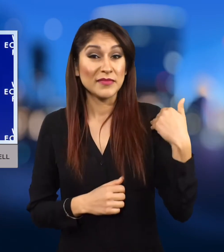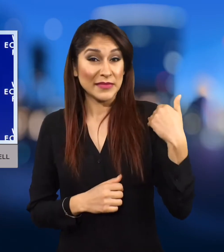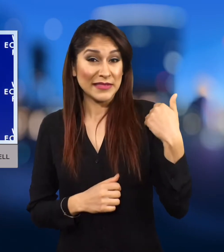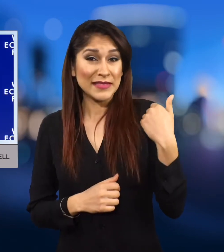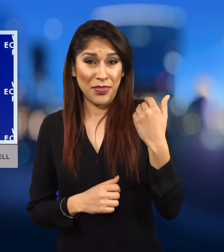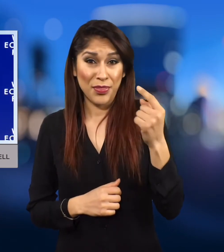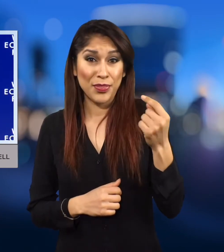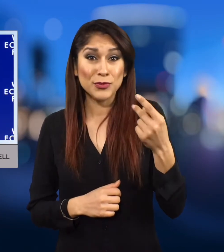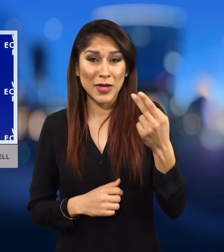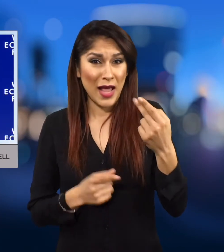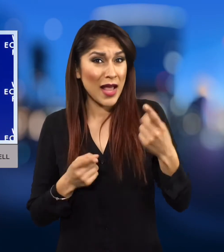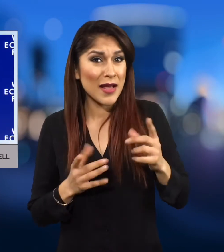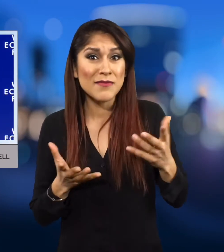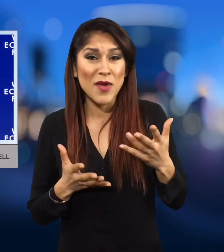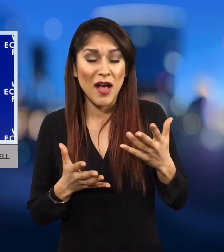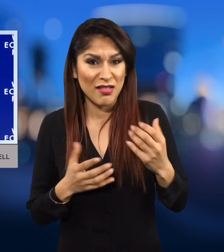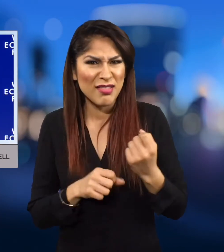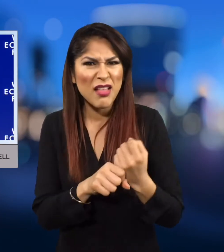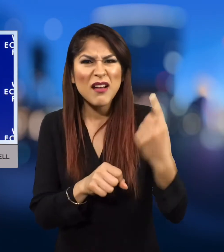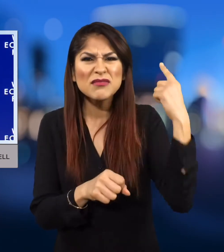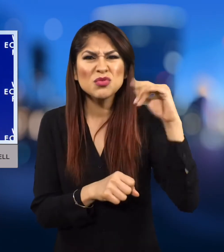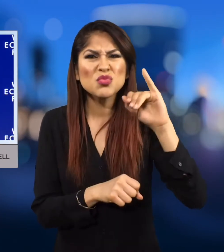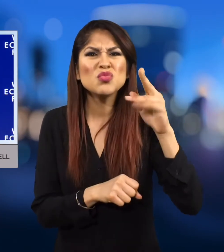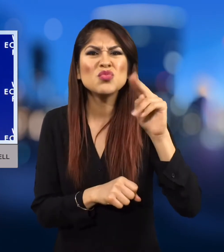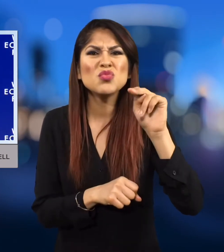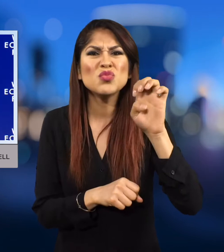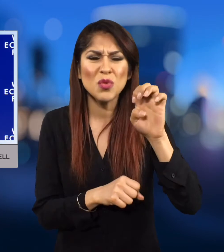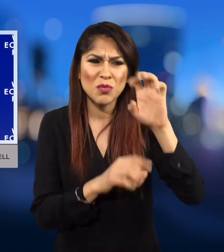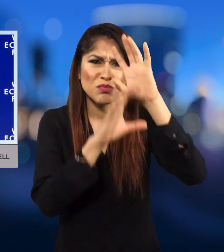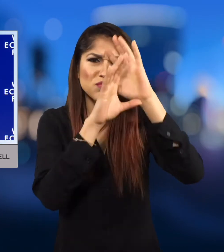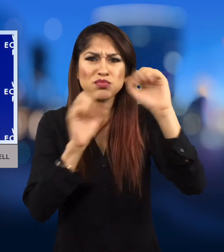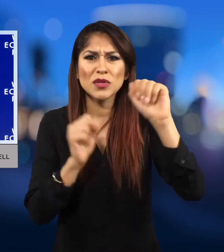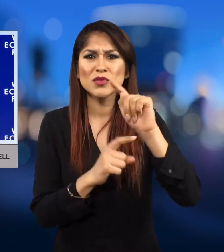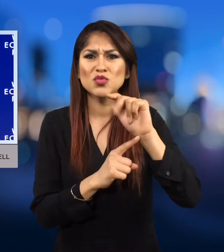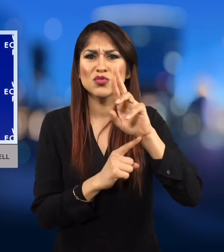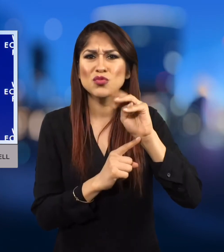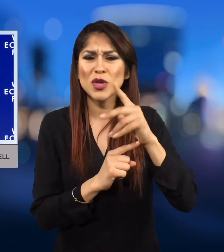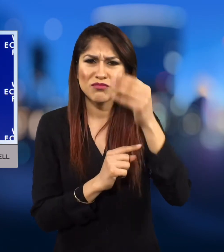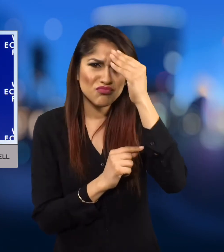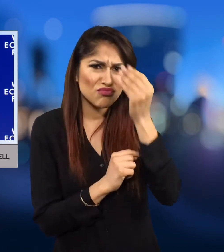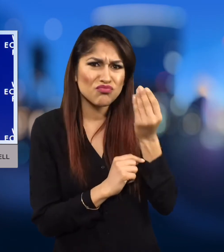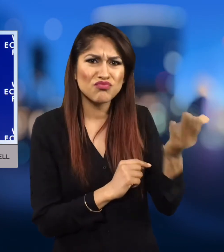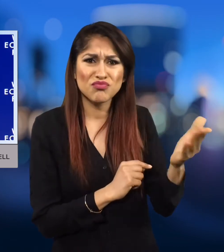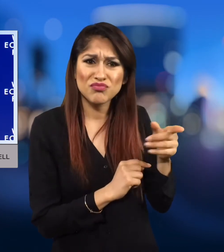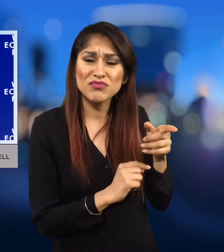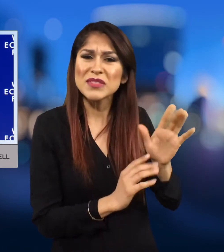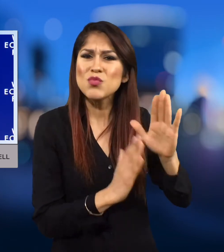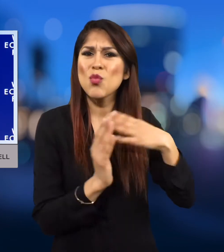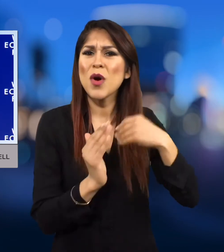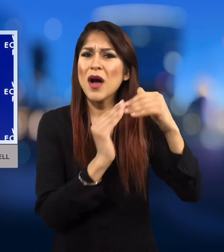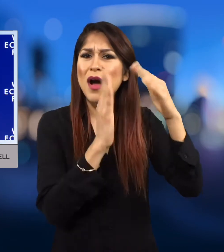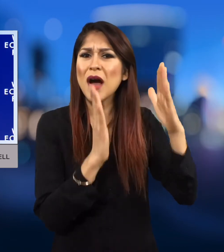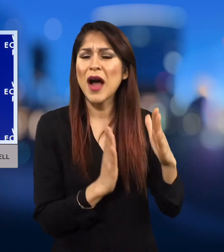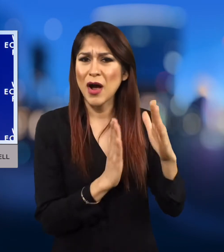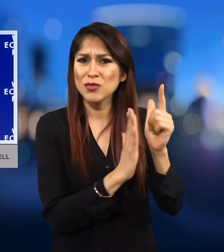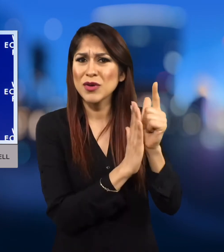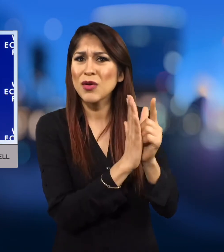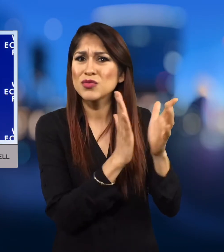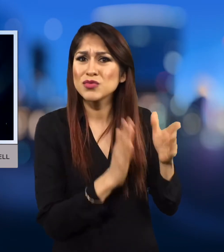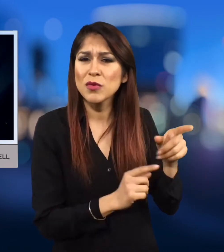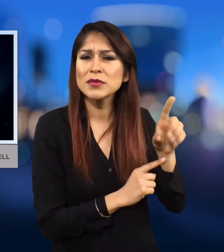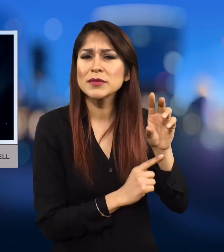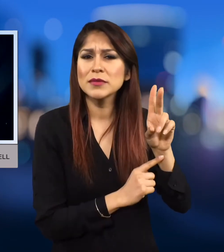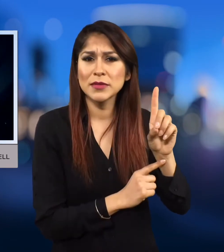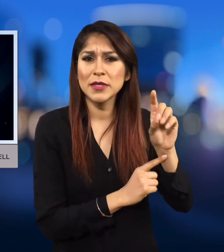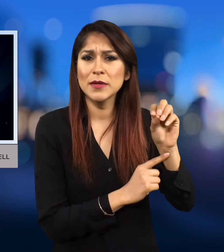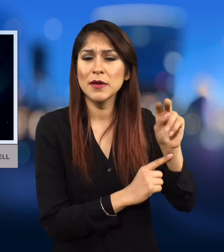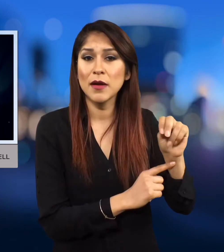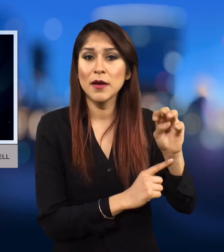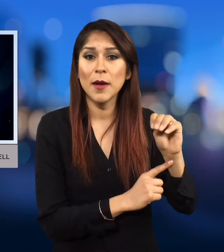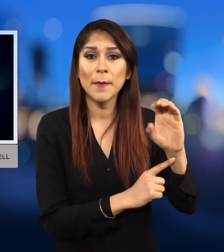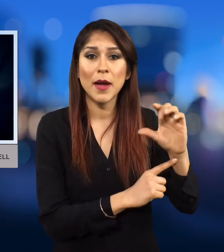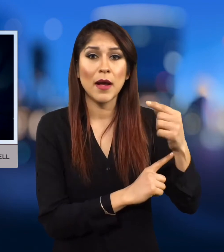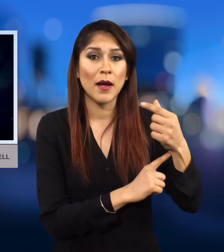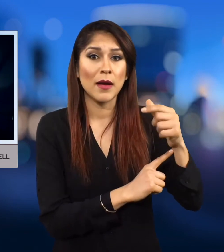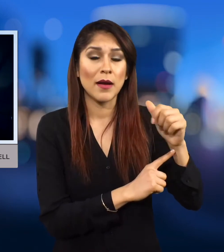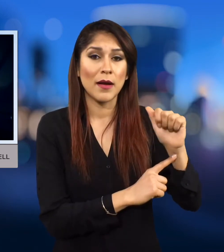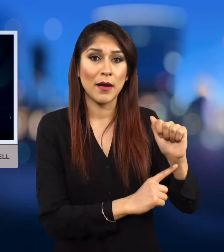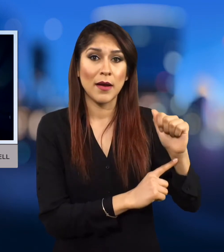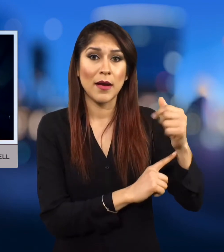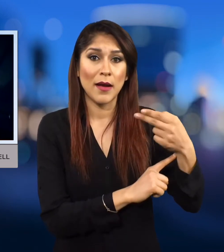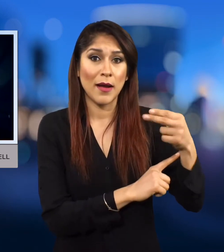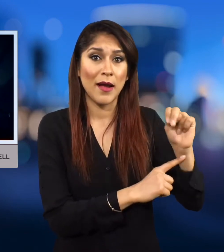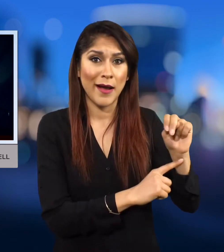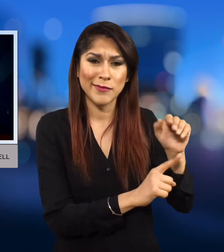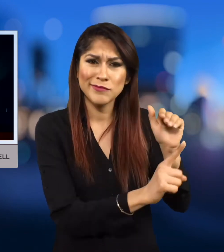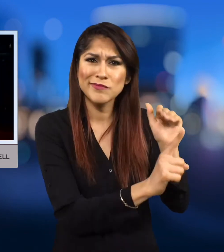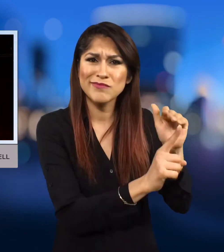It was revealed Thursday that President Trump instructed his White House counsel, Don McGahn,